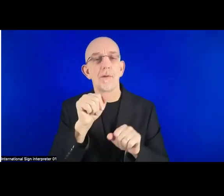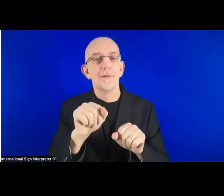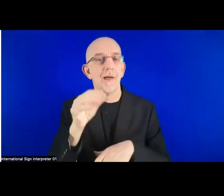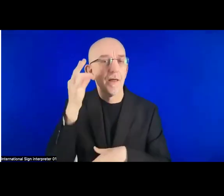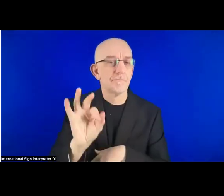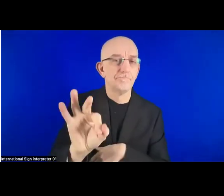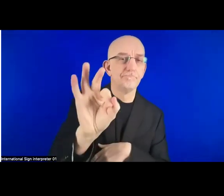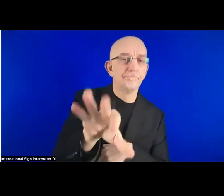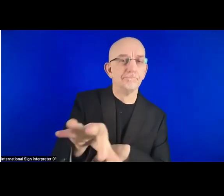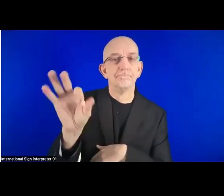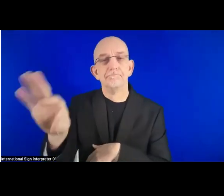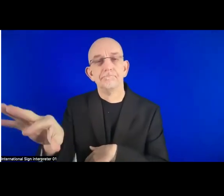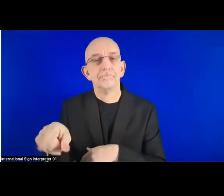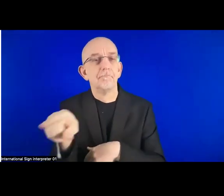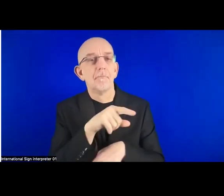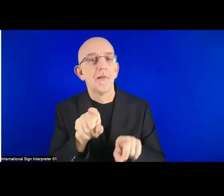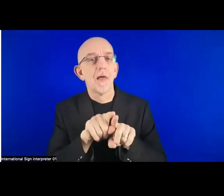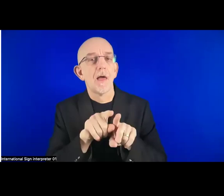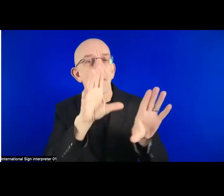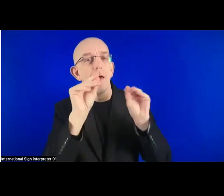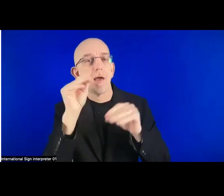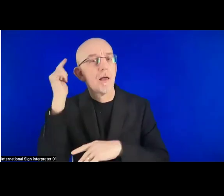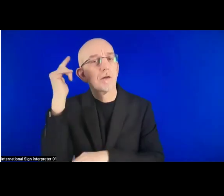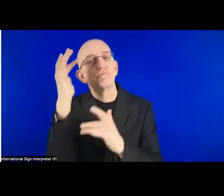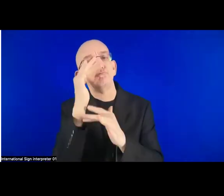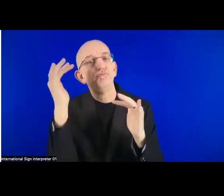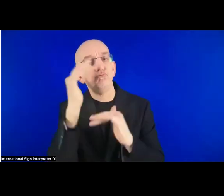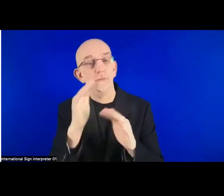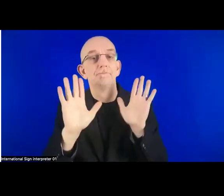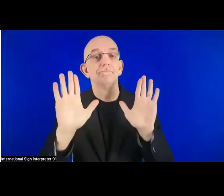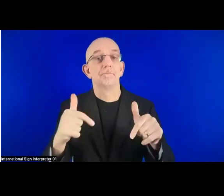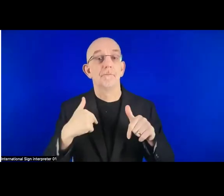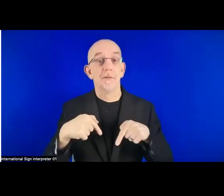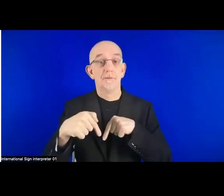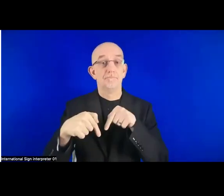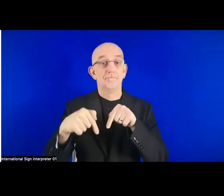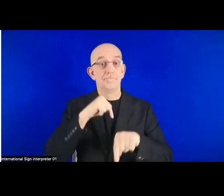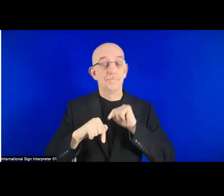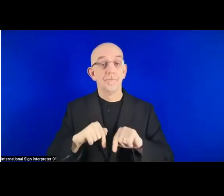project itself and where it came from. PREPARED is a project that is designed to